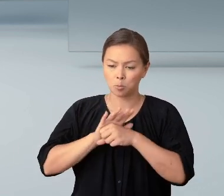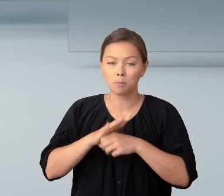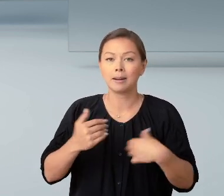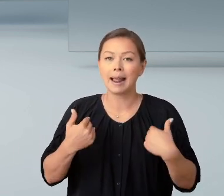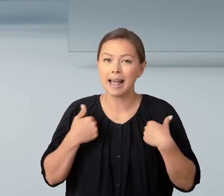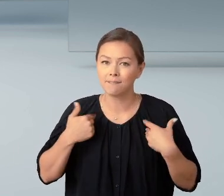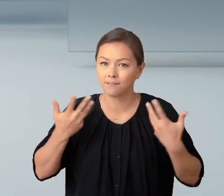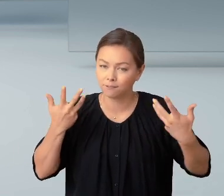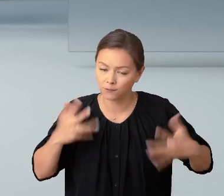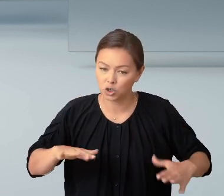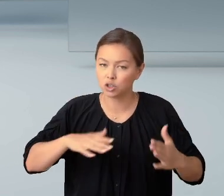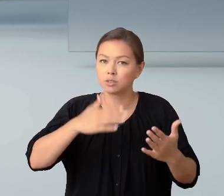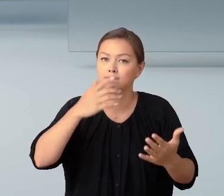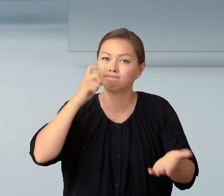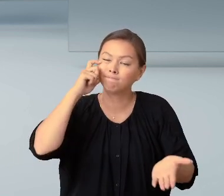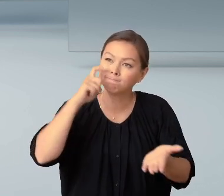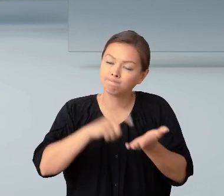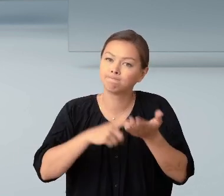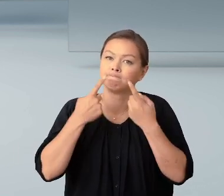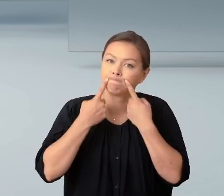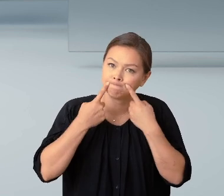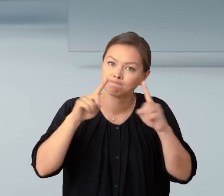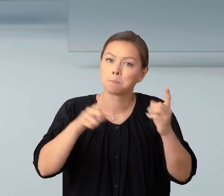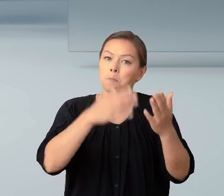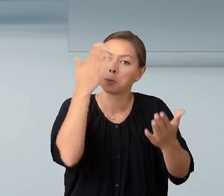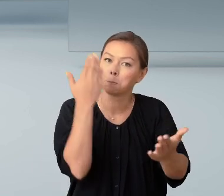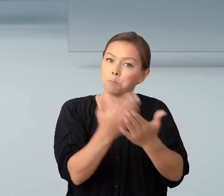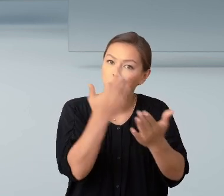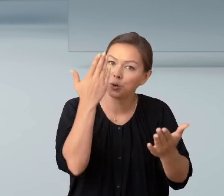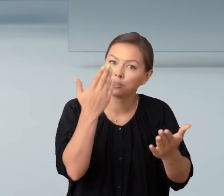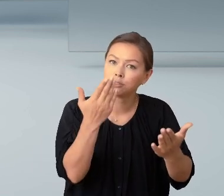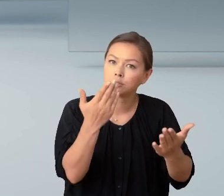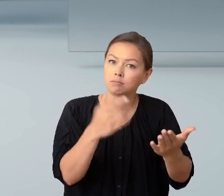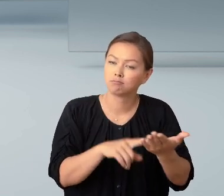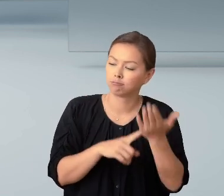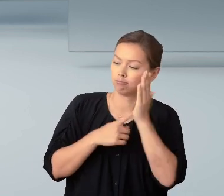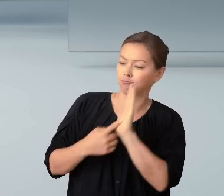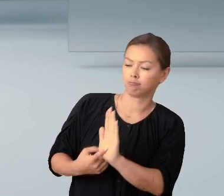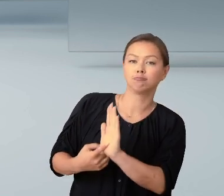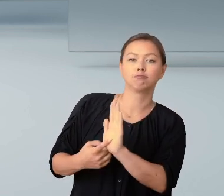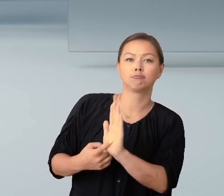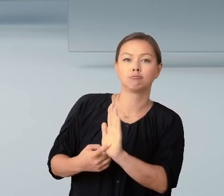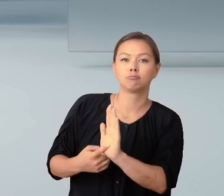proven methodologies to implement Business Central with high quantity,